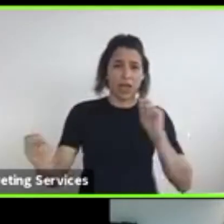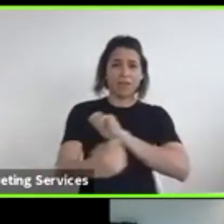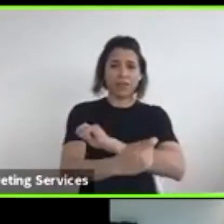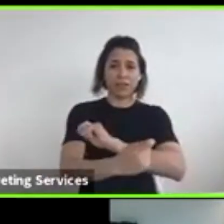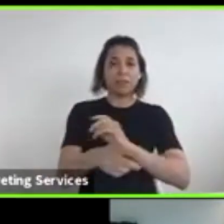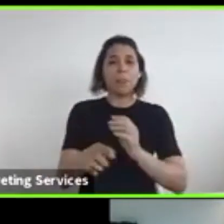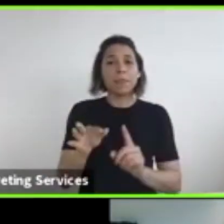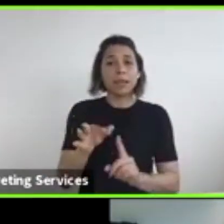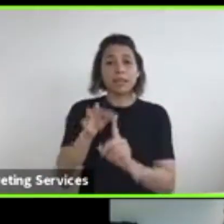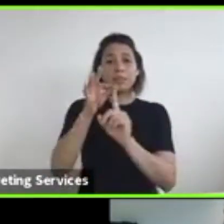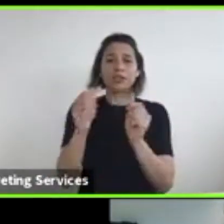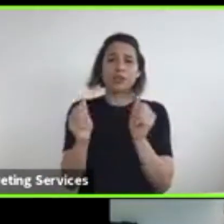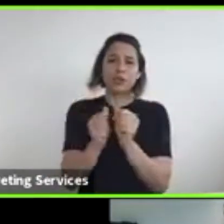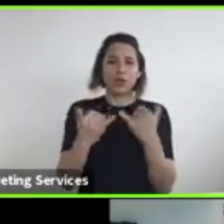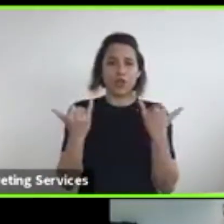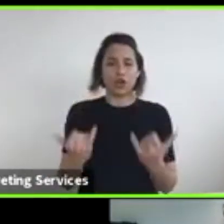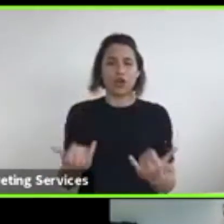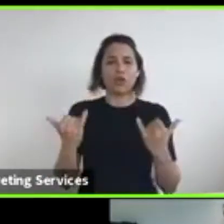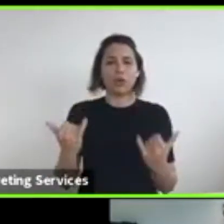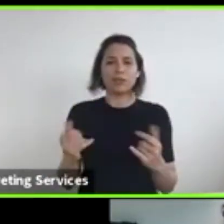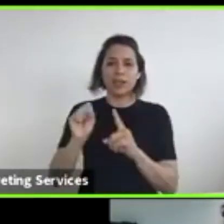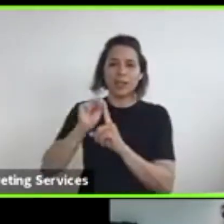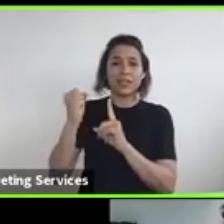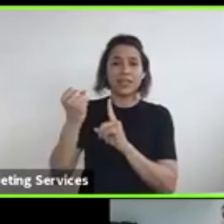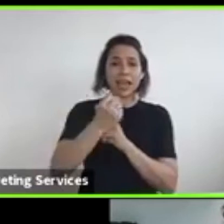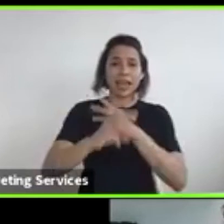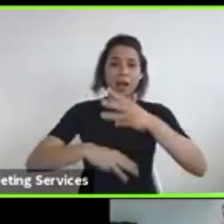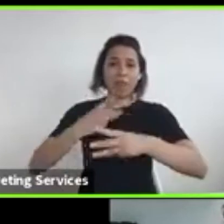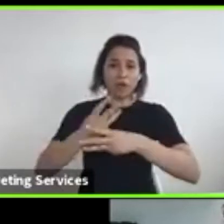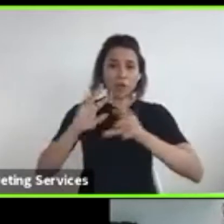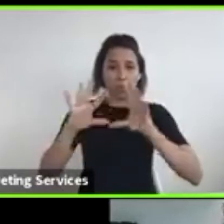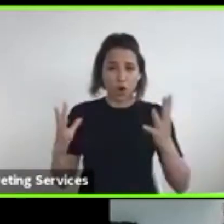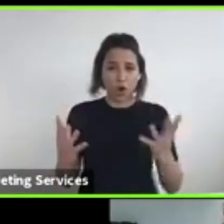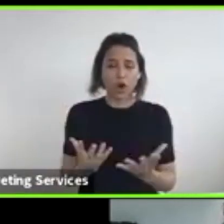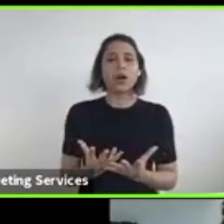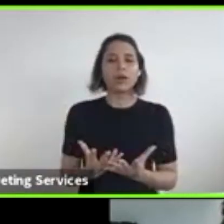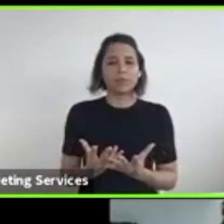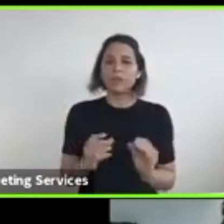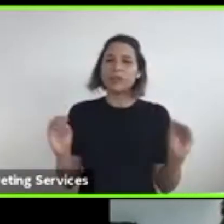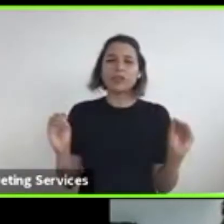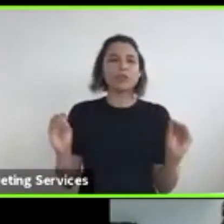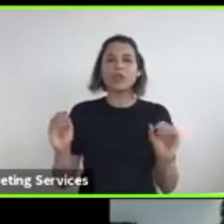OF -- THE WORLD -- YOU KNOW, THERE'S NO OTHER WAY, THE ONLY WAY OUT IS THROUGH